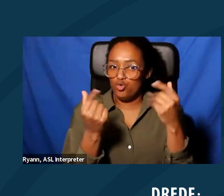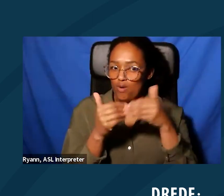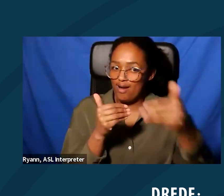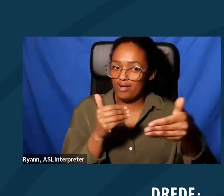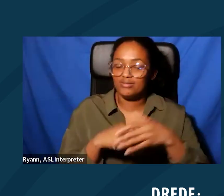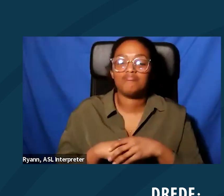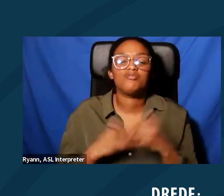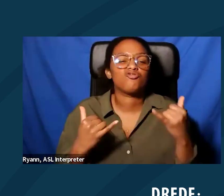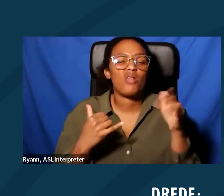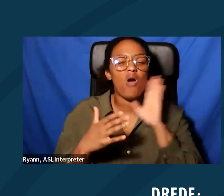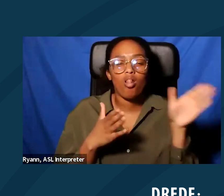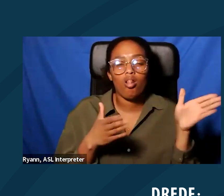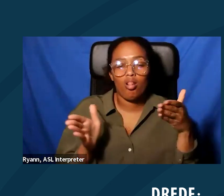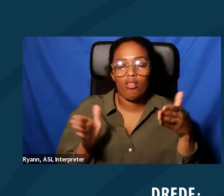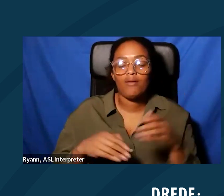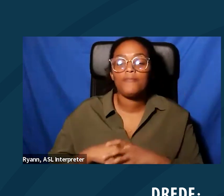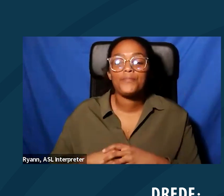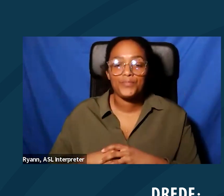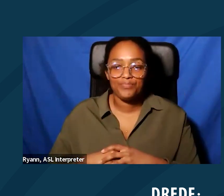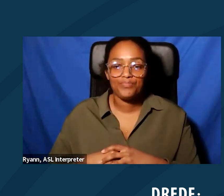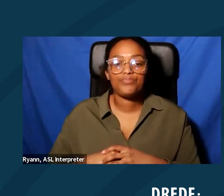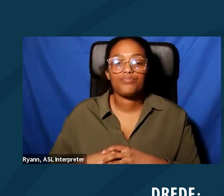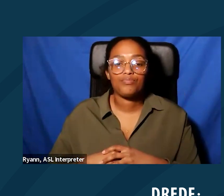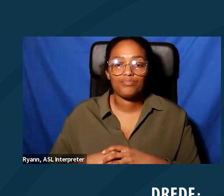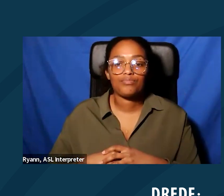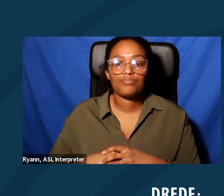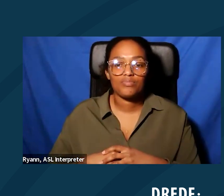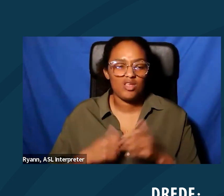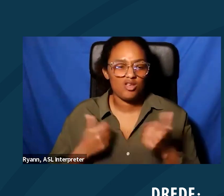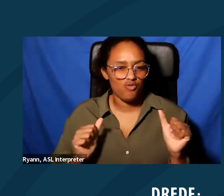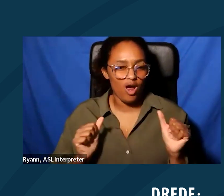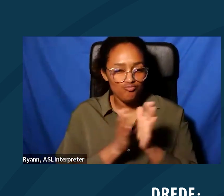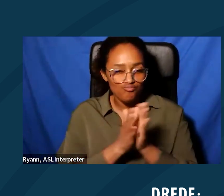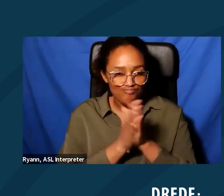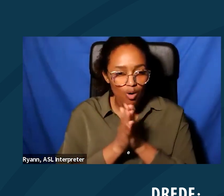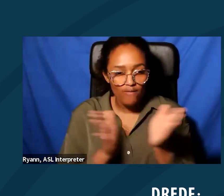And then Michael came in and got you all some information about next steps,